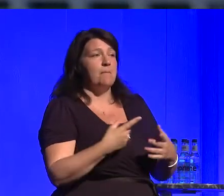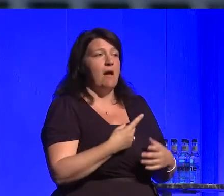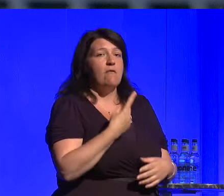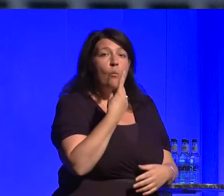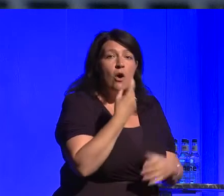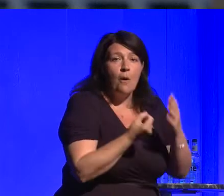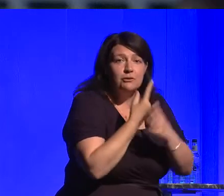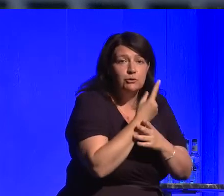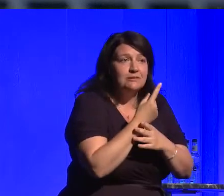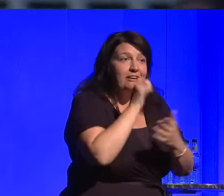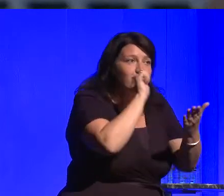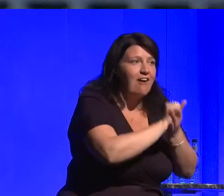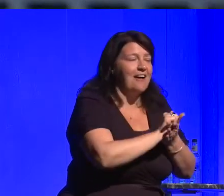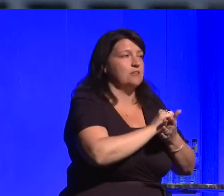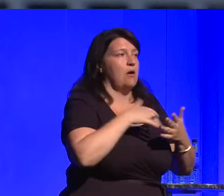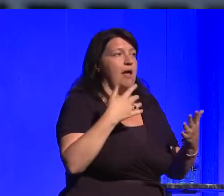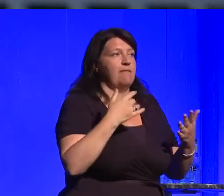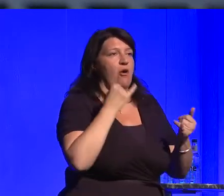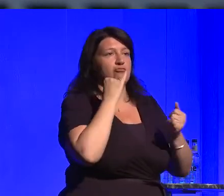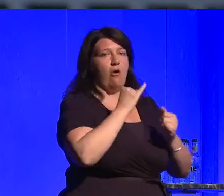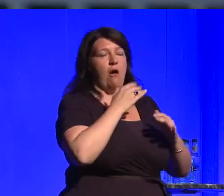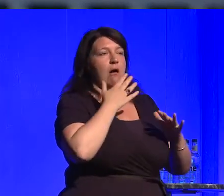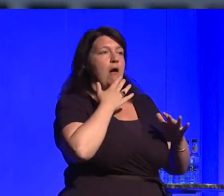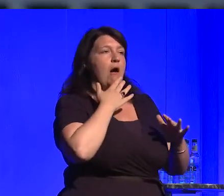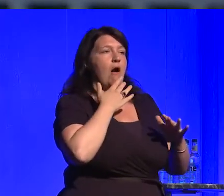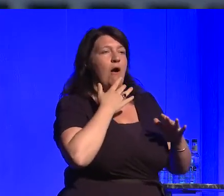If we get it wrong, we cannot say that we will make it better next time.